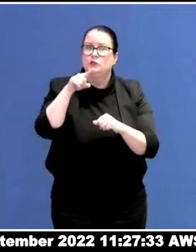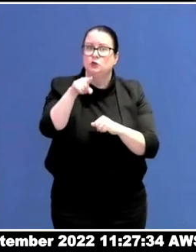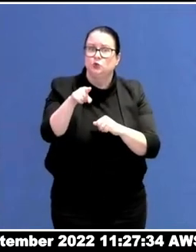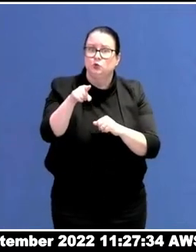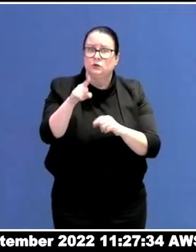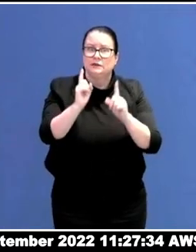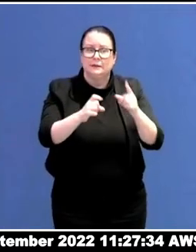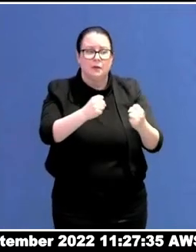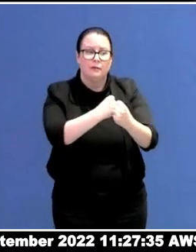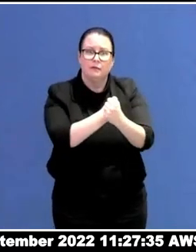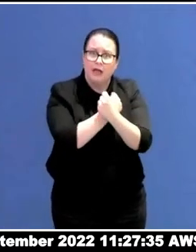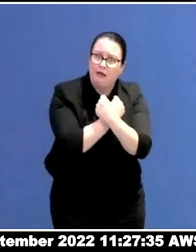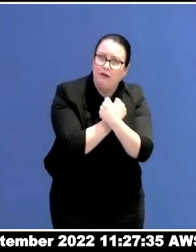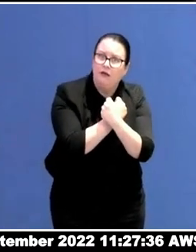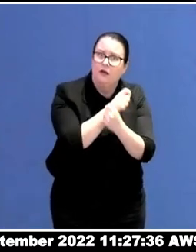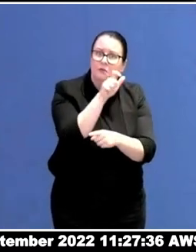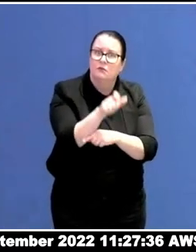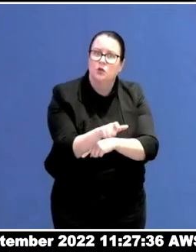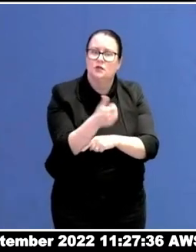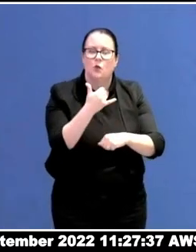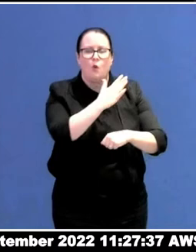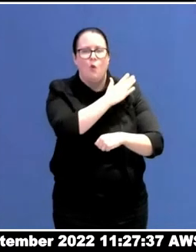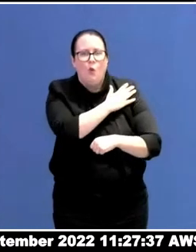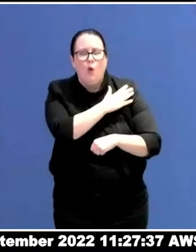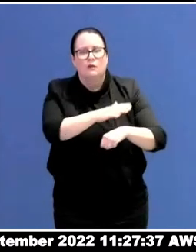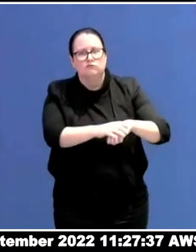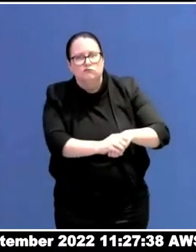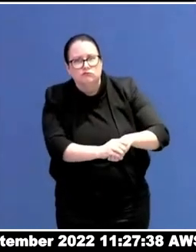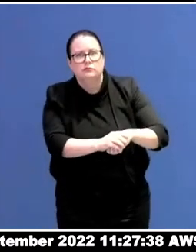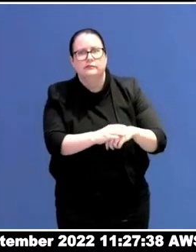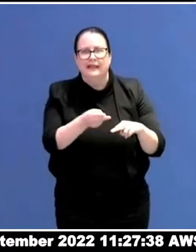sometimes hug a prisoner, touch their hands and so forth when you thought that was